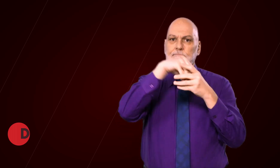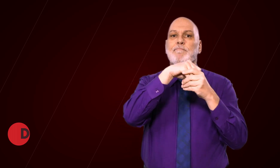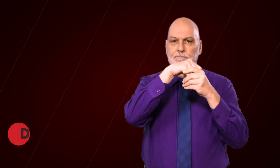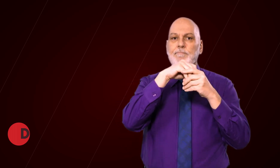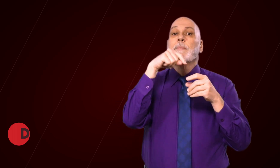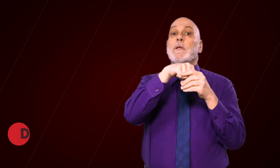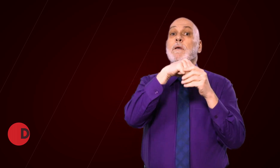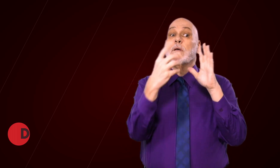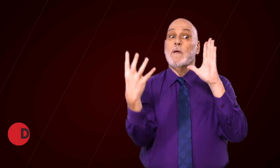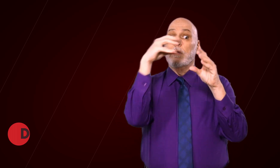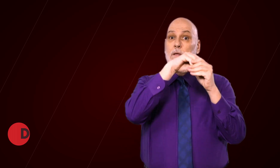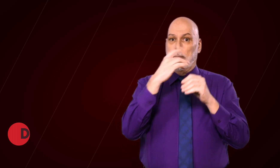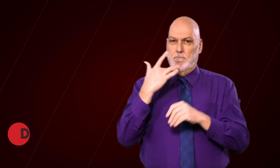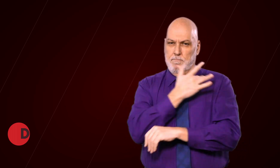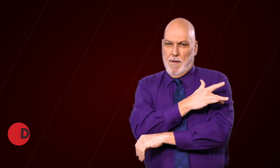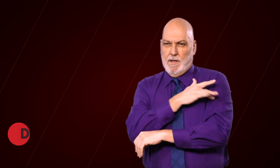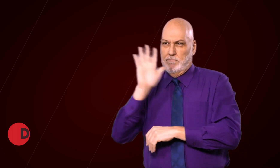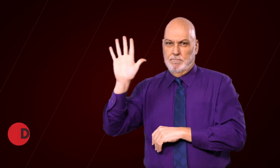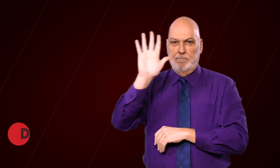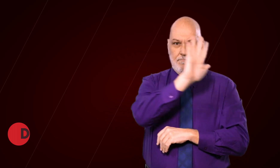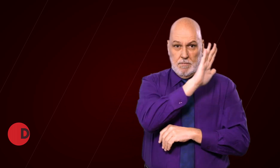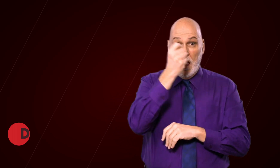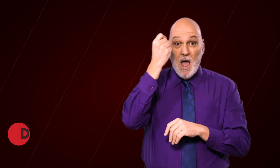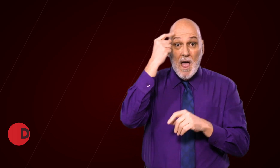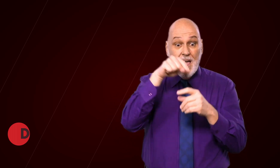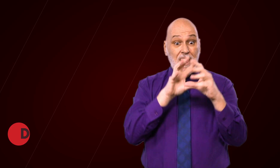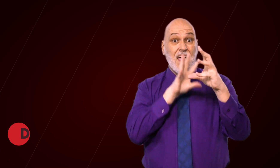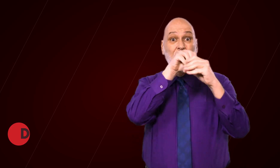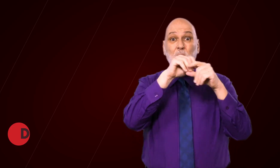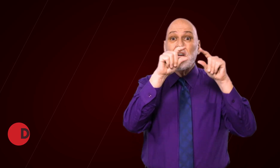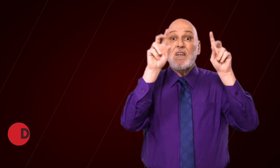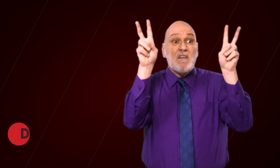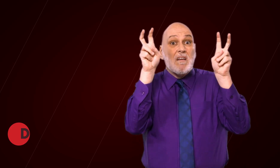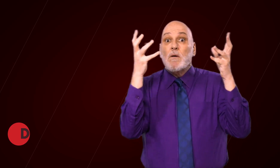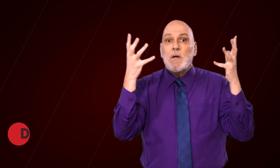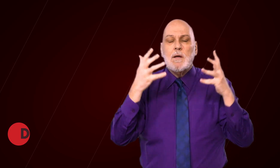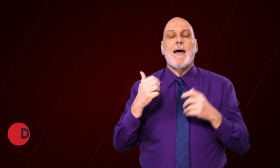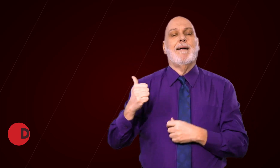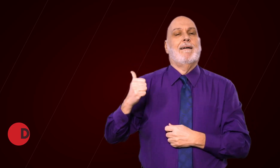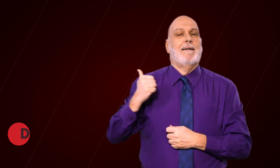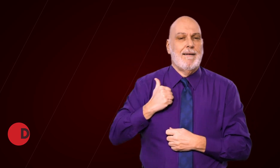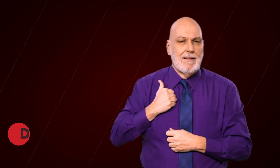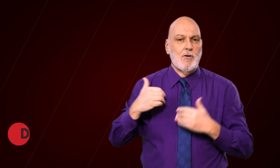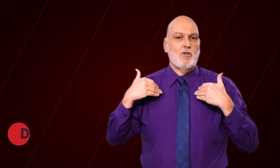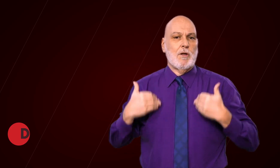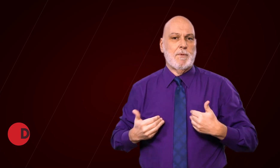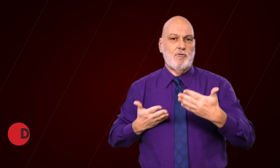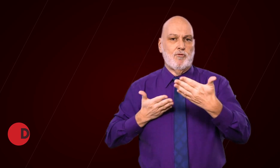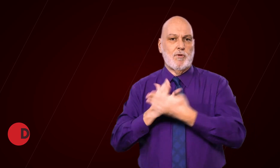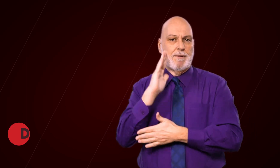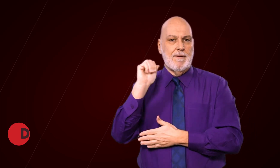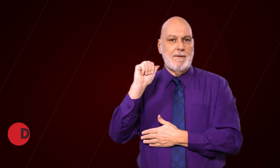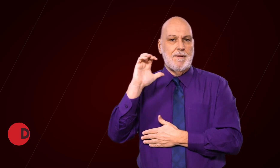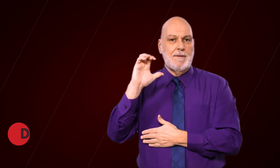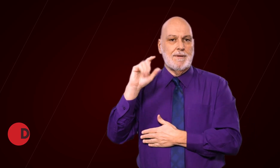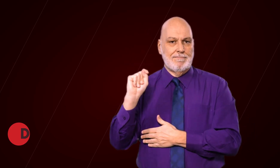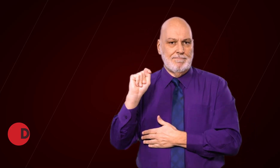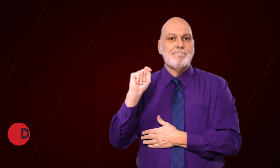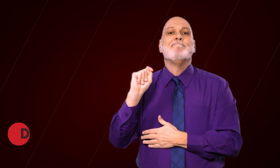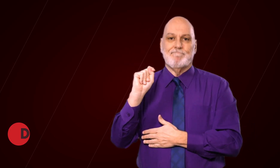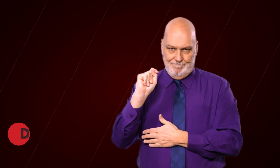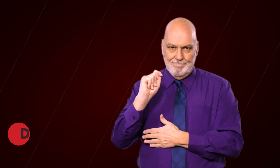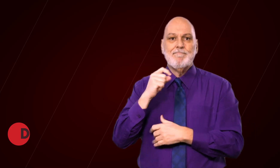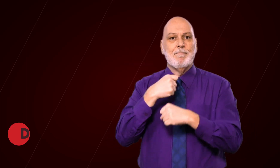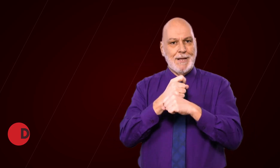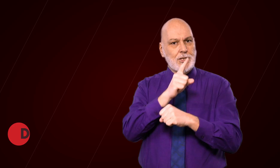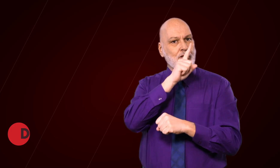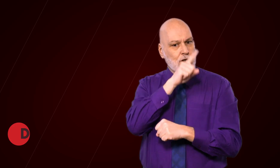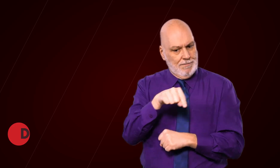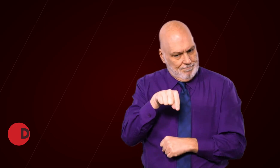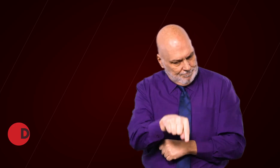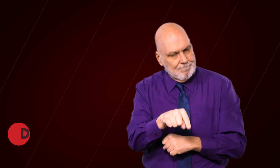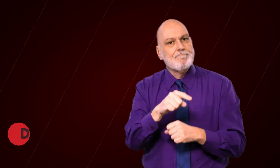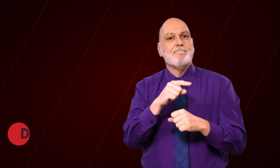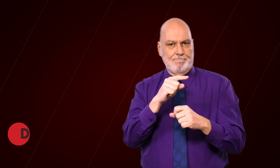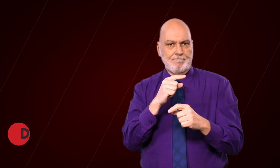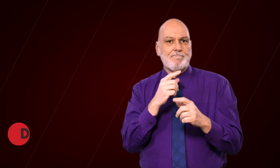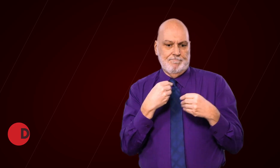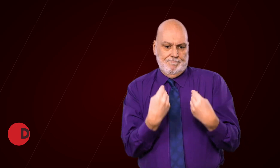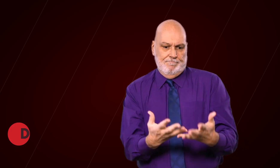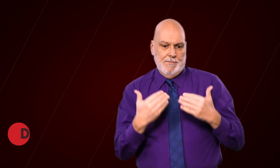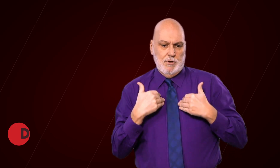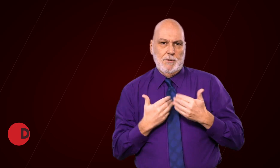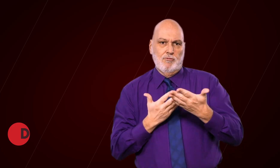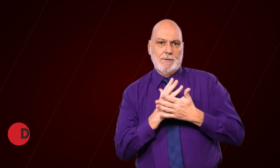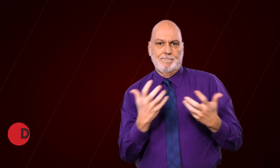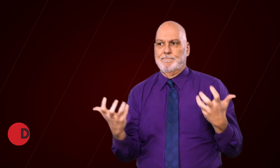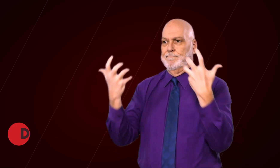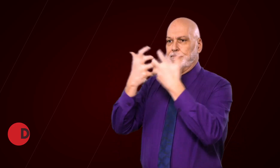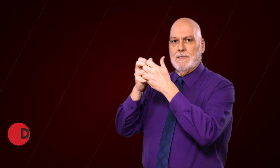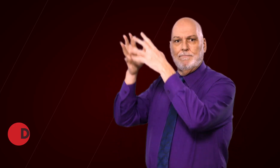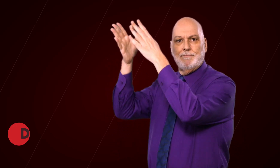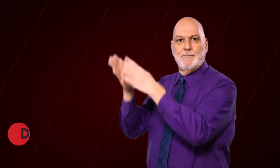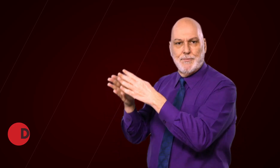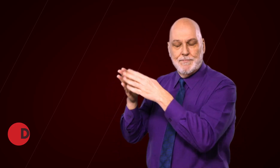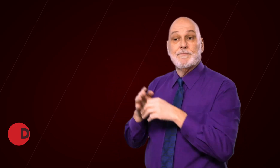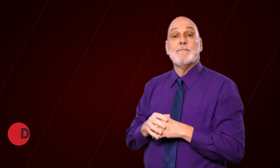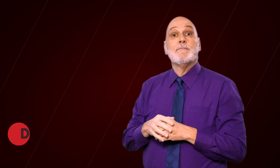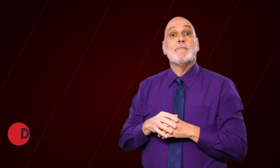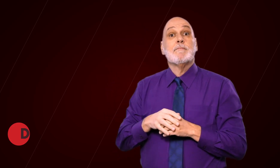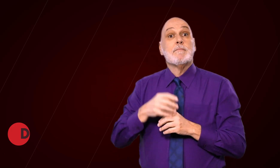Service dog regulations in Canada vary by province but are protected